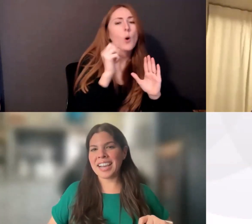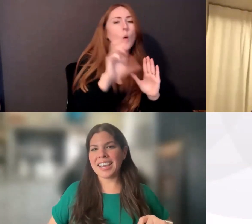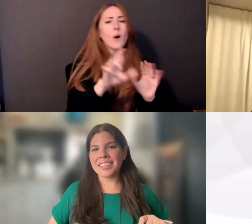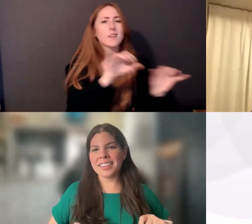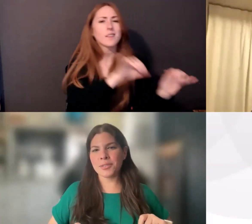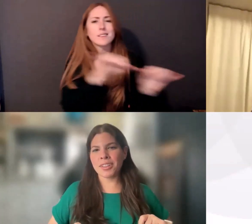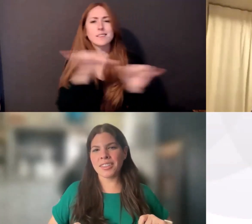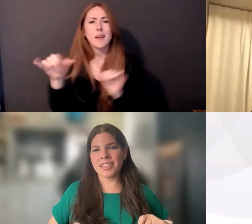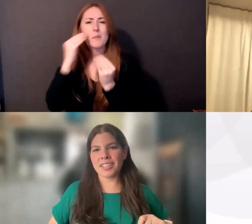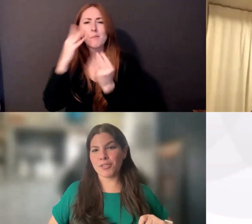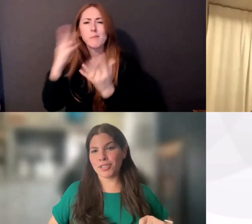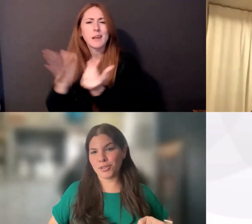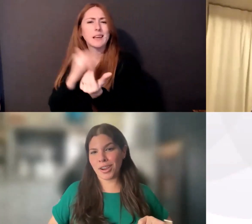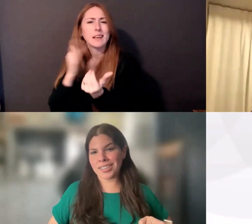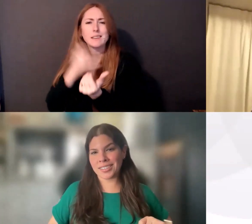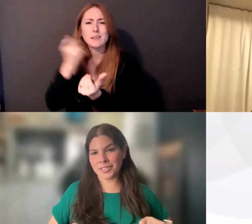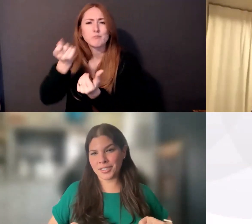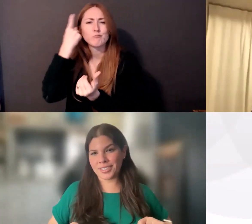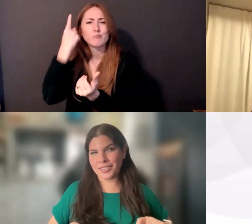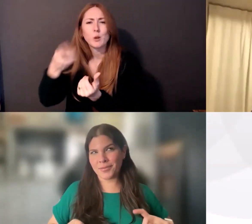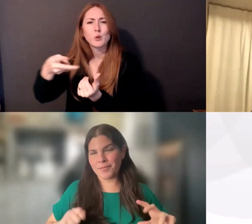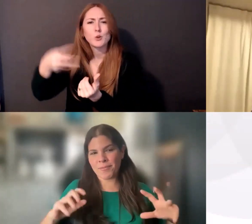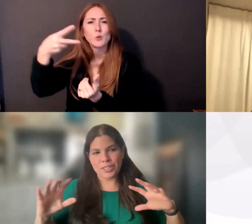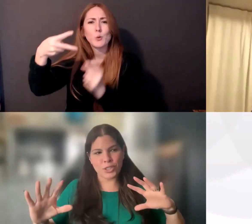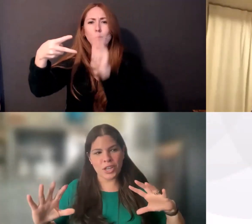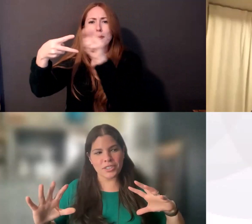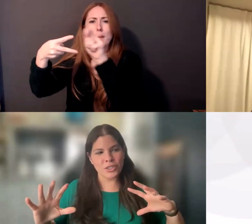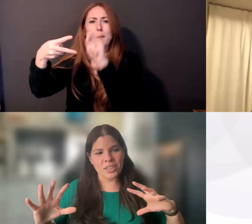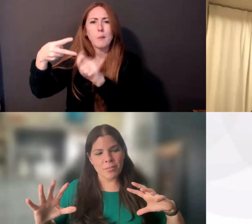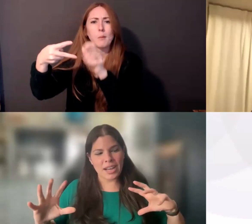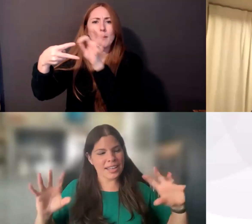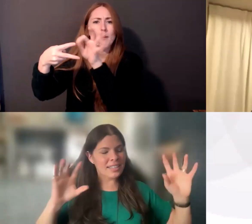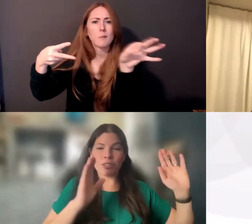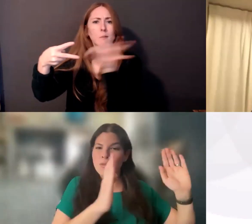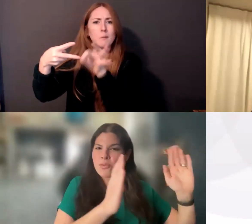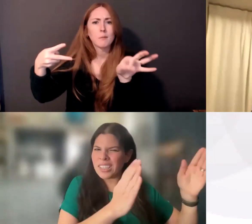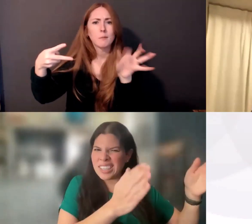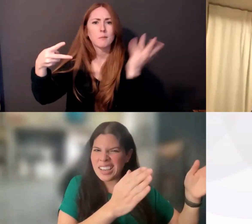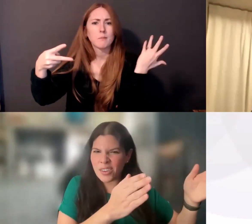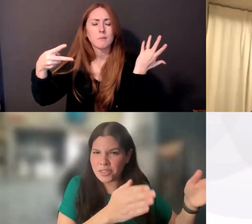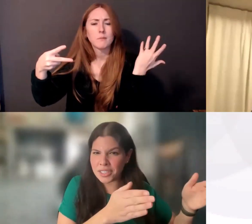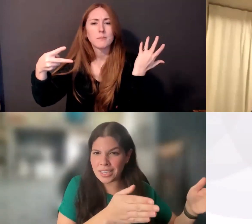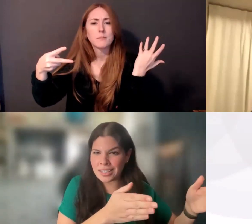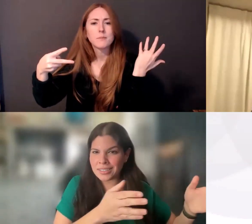I think that's one thing that you could try and judge by. Do you want to have all this text?